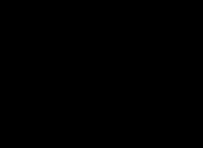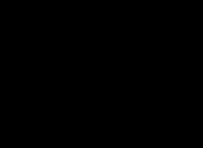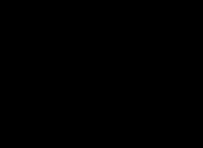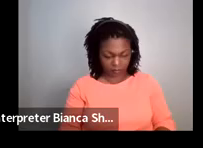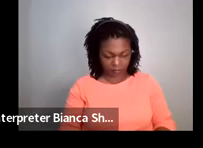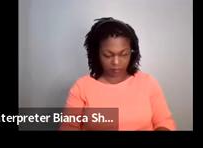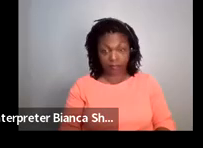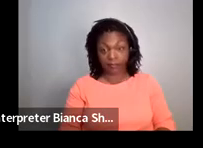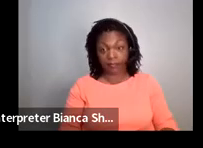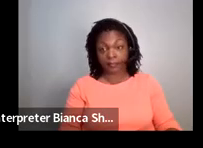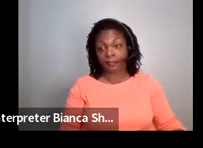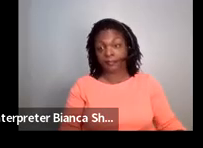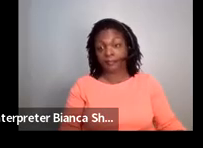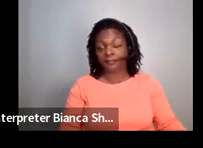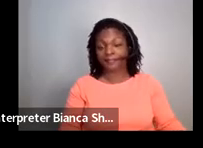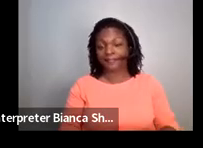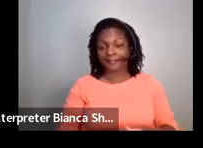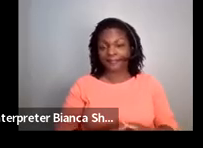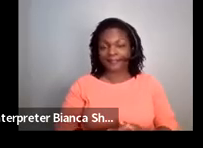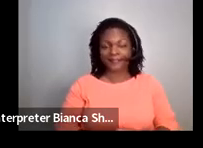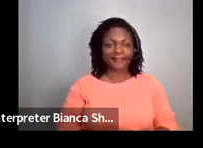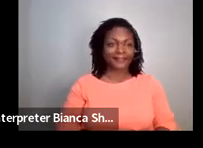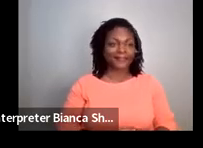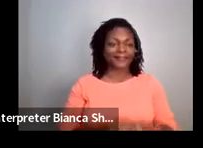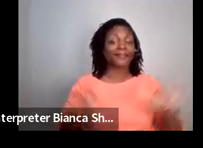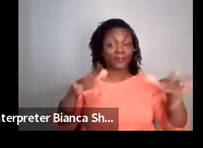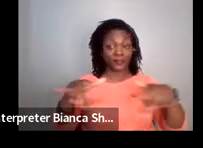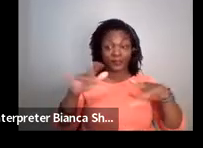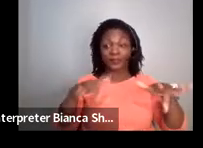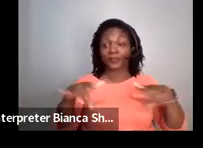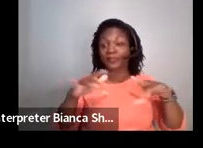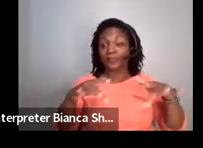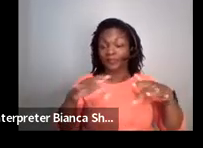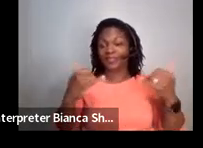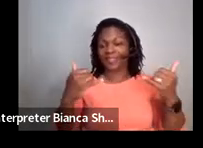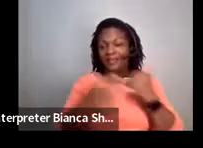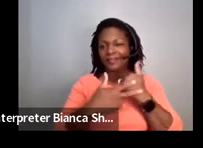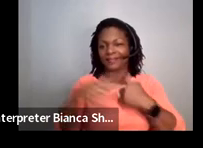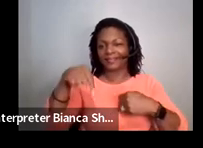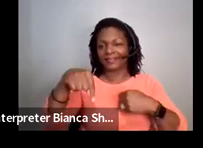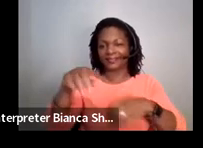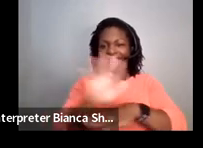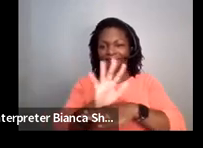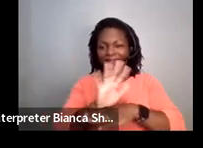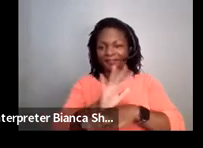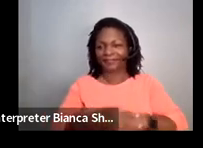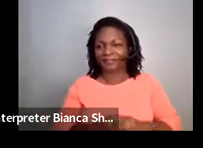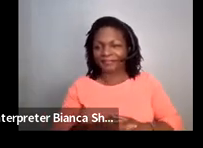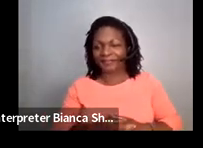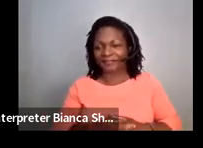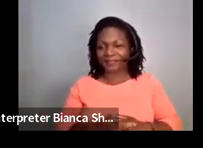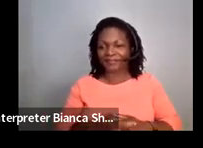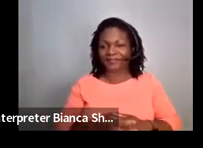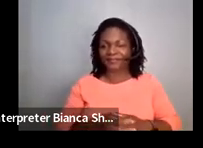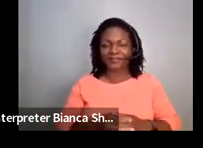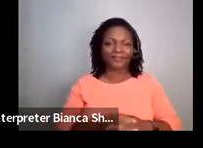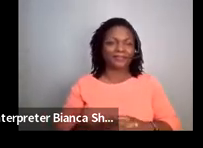Thank you.